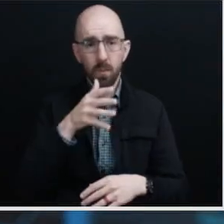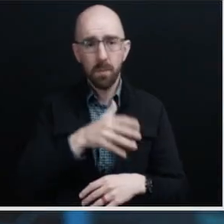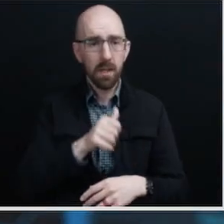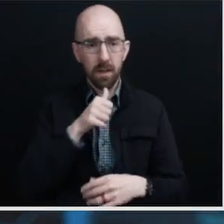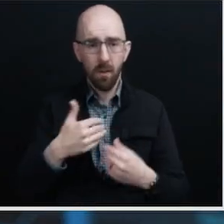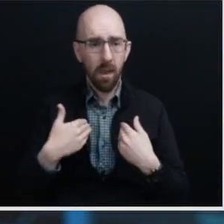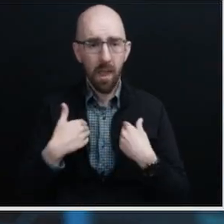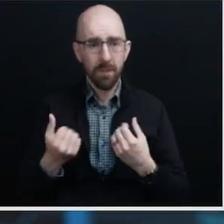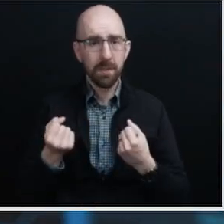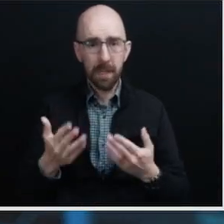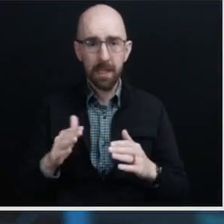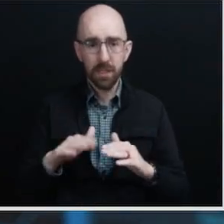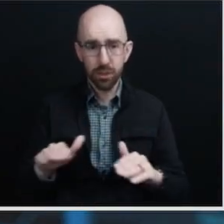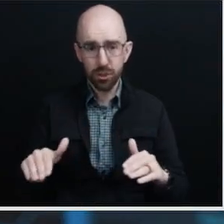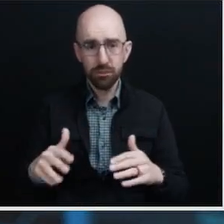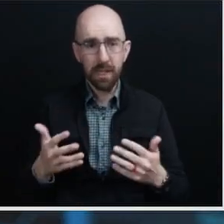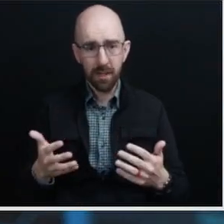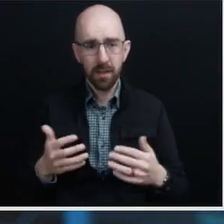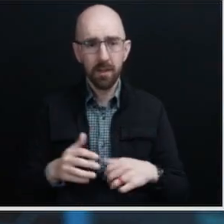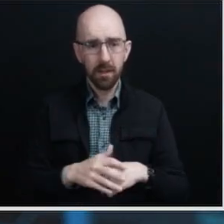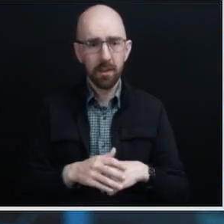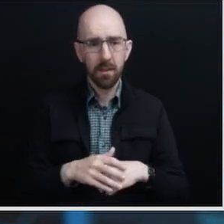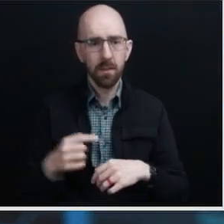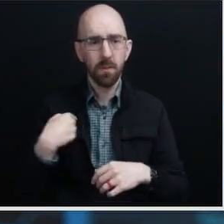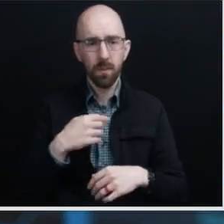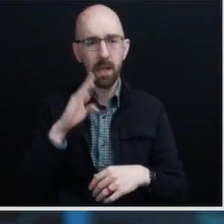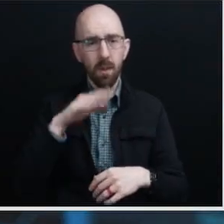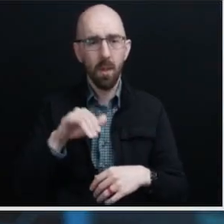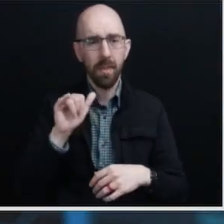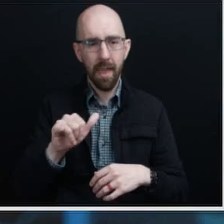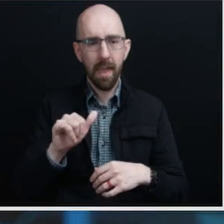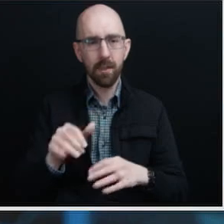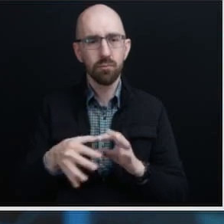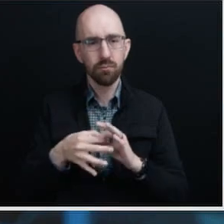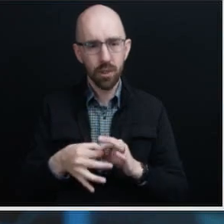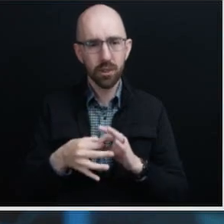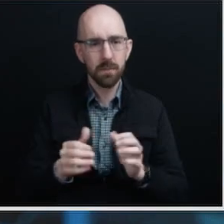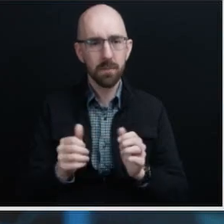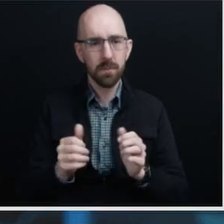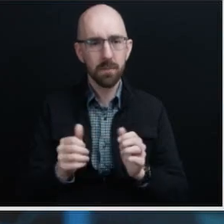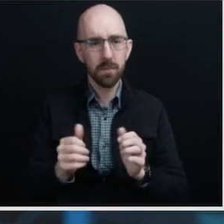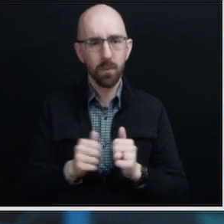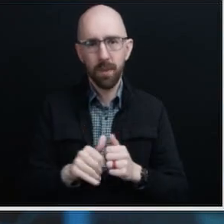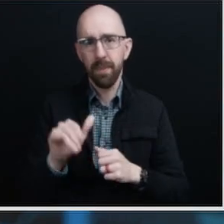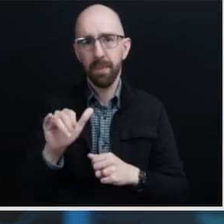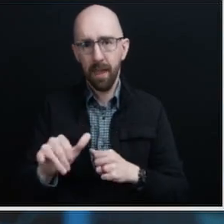children. Um and and we know that that there's a relationship with that. Often women are waiting